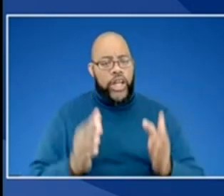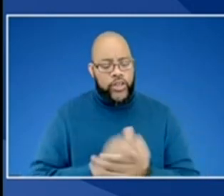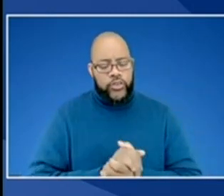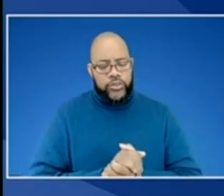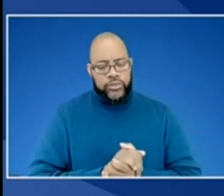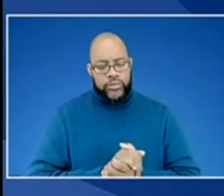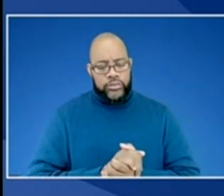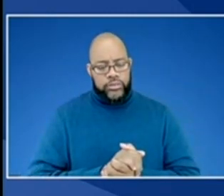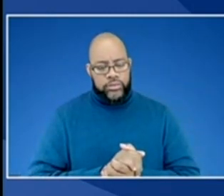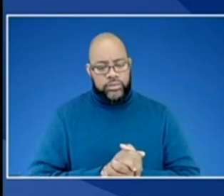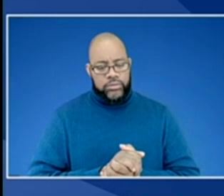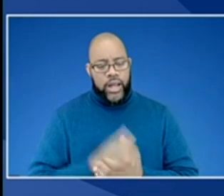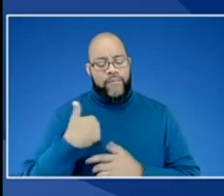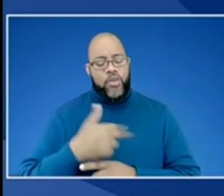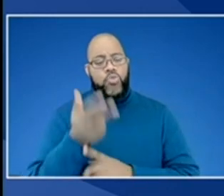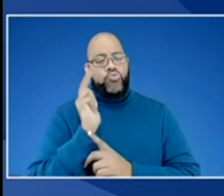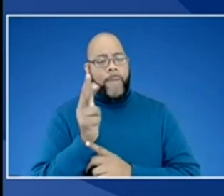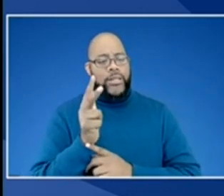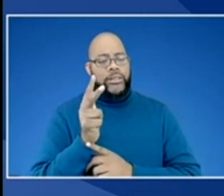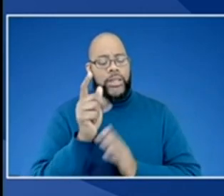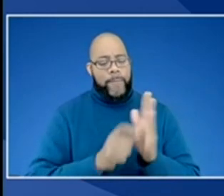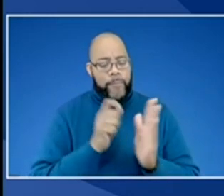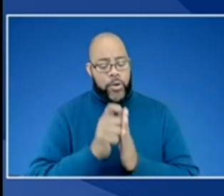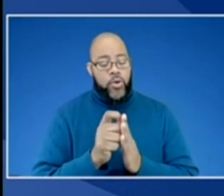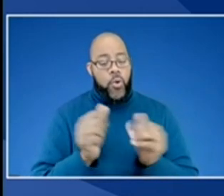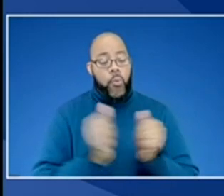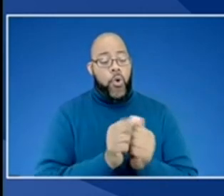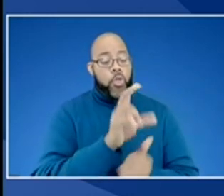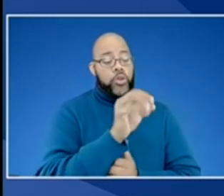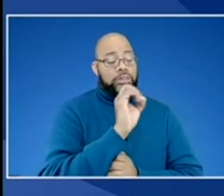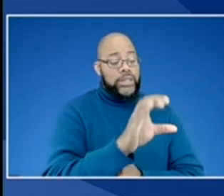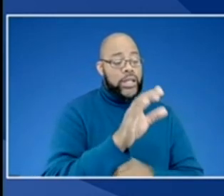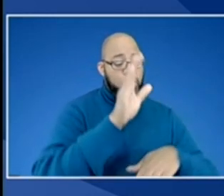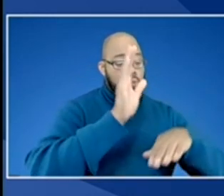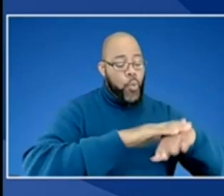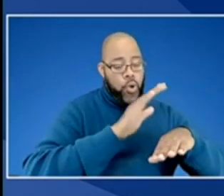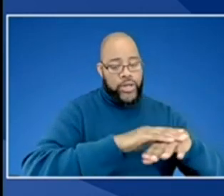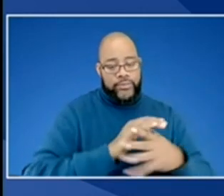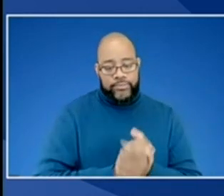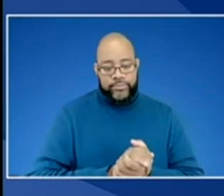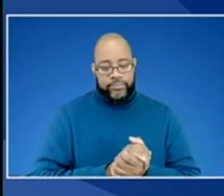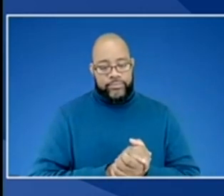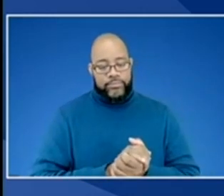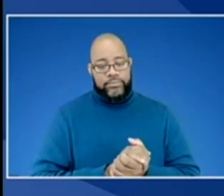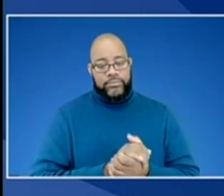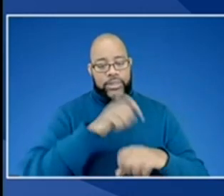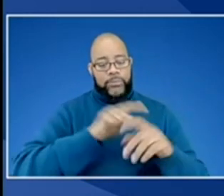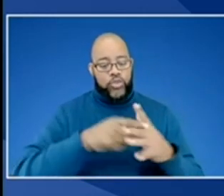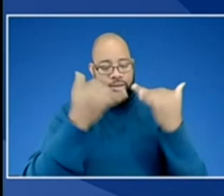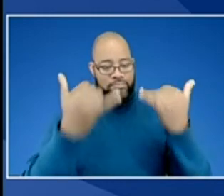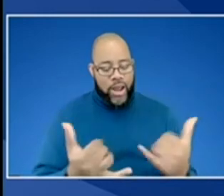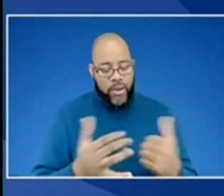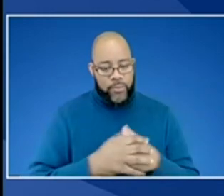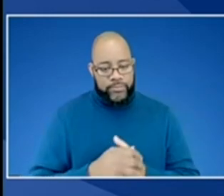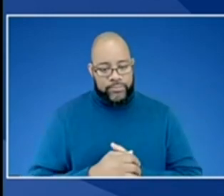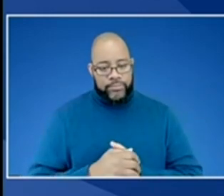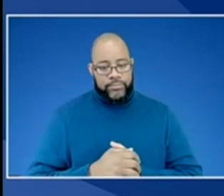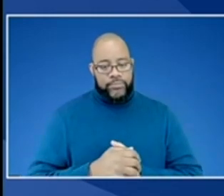You'll have a three-minute period with a 30-second warning. Your time begins now. Okay. Sounds good.